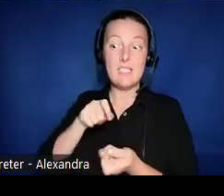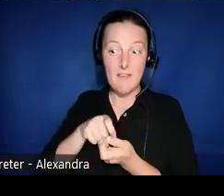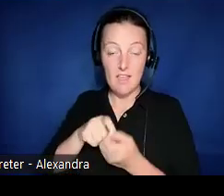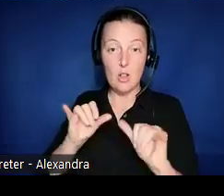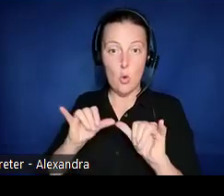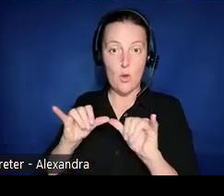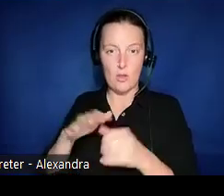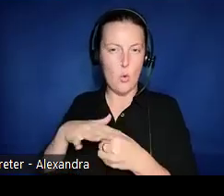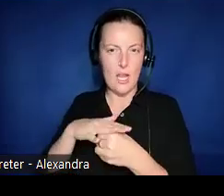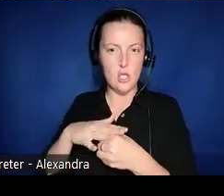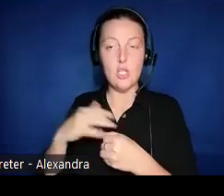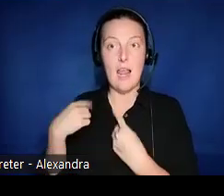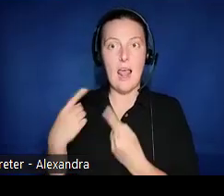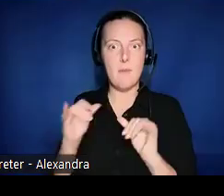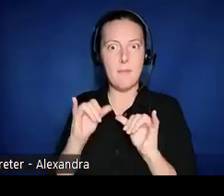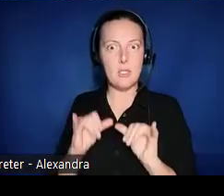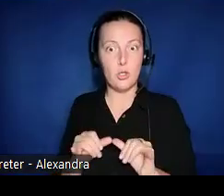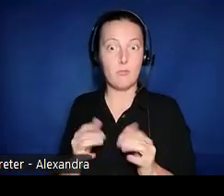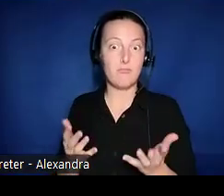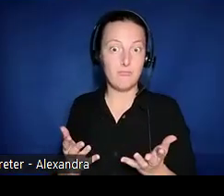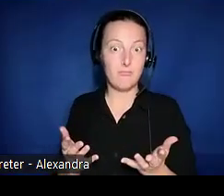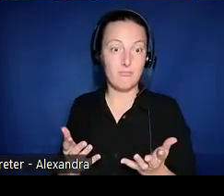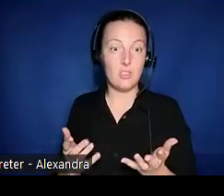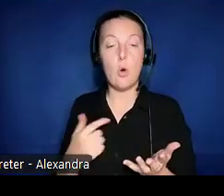uh I won't do this socratically uh and ask you which number that he chooses because that would